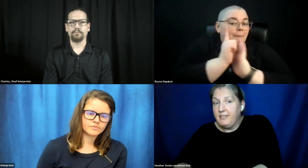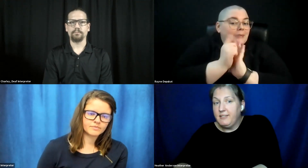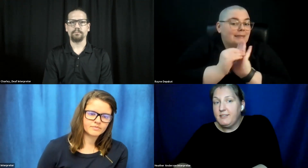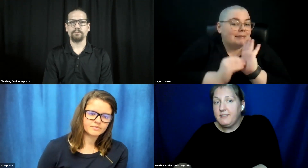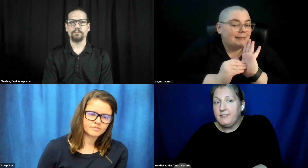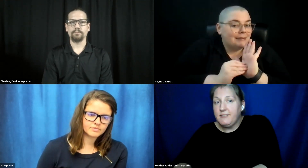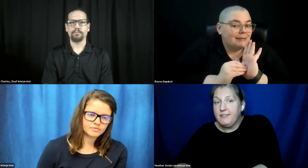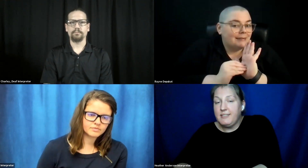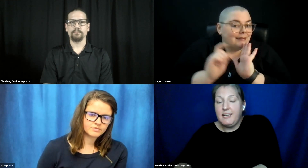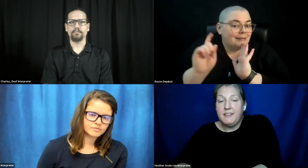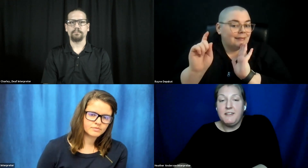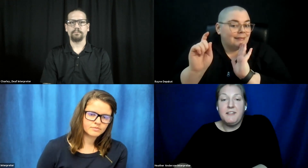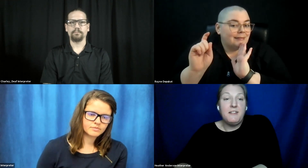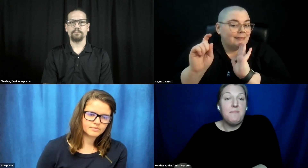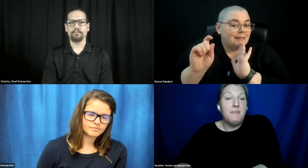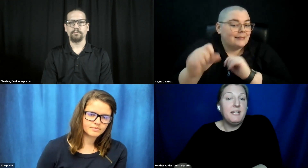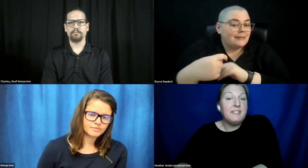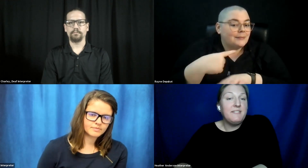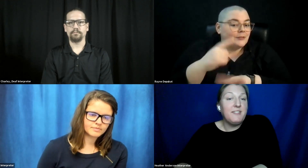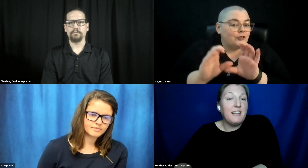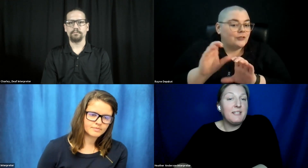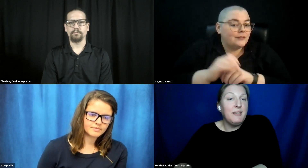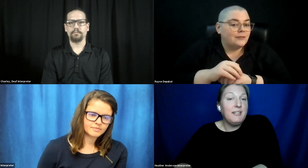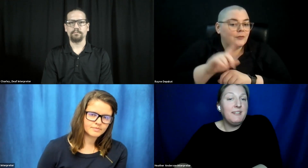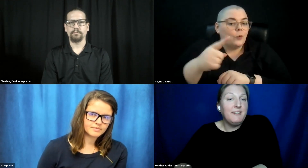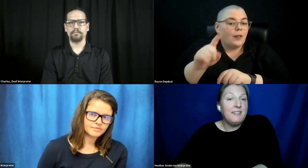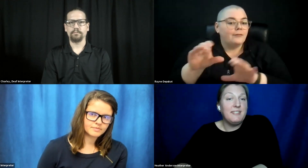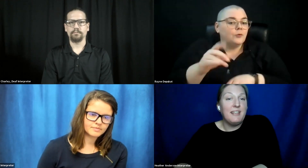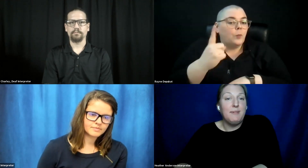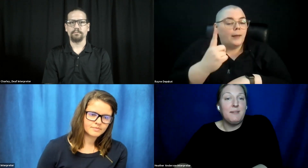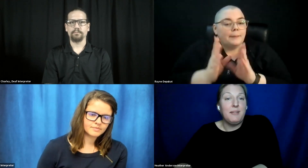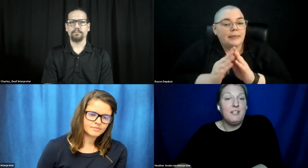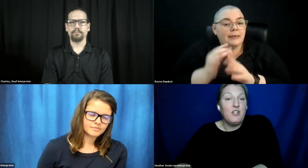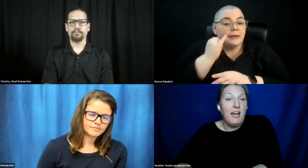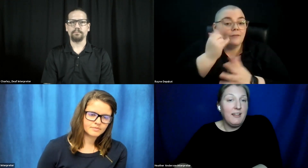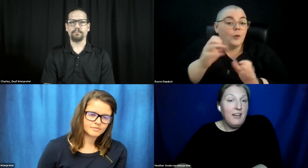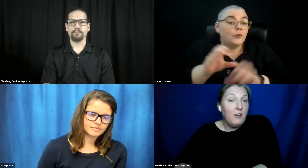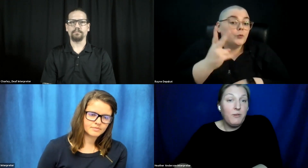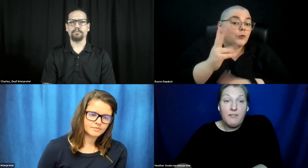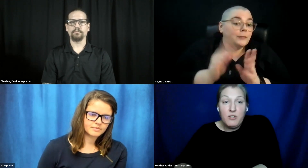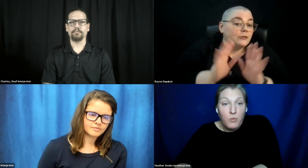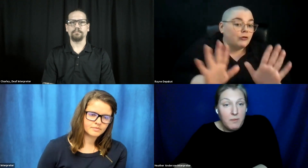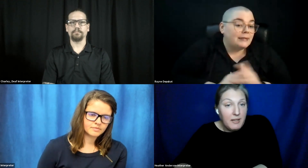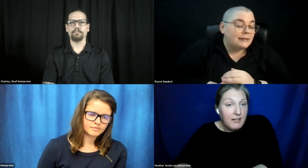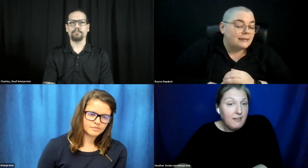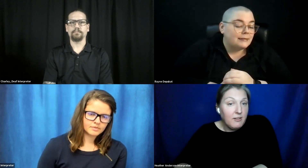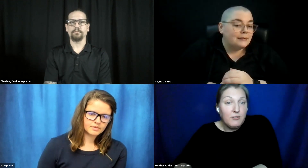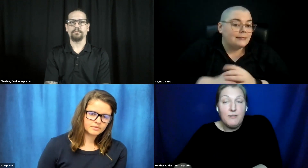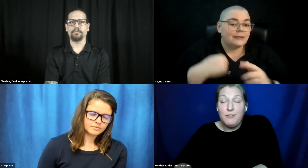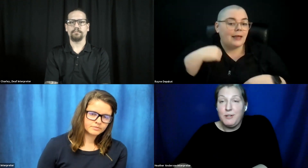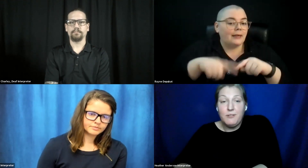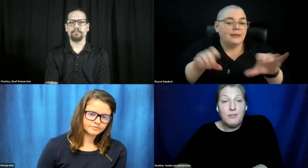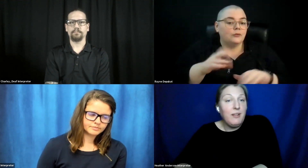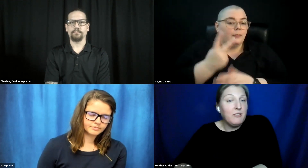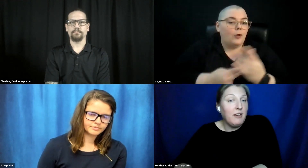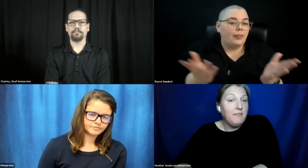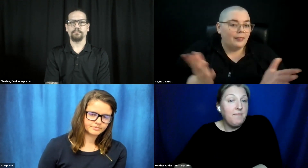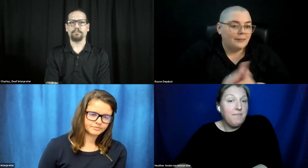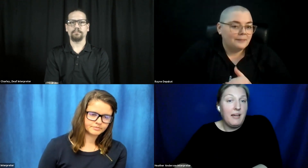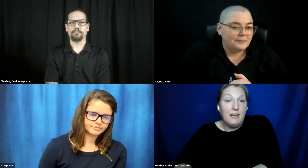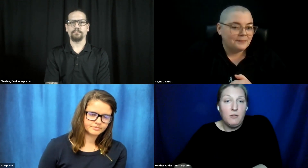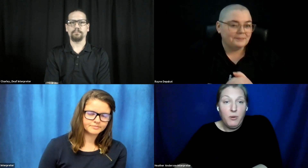Any volunteer to take the minutes for the next meeting can send me something in chat. You only have to do one meeting, or if you want to do to that's great.